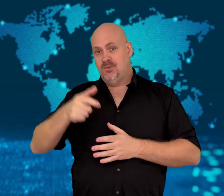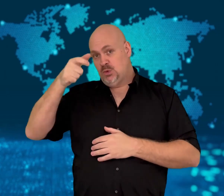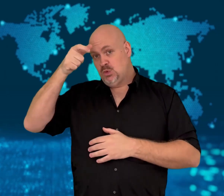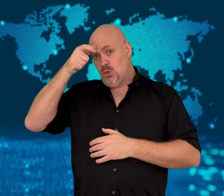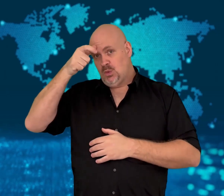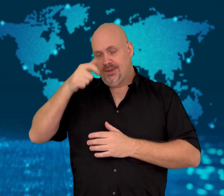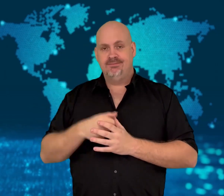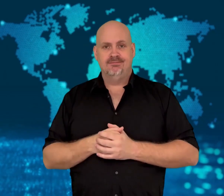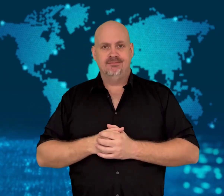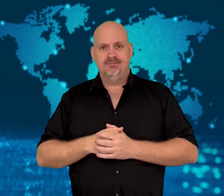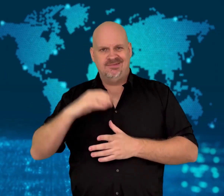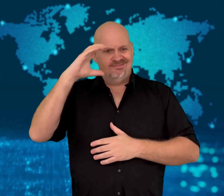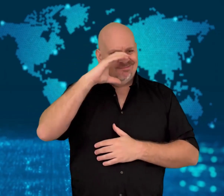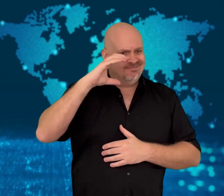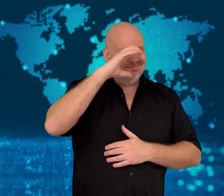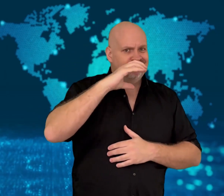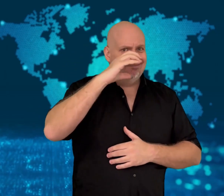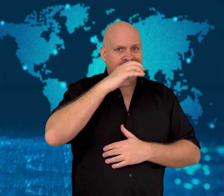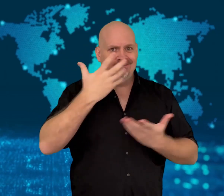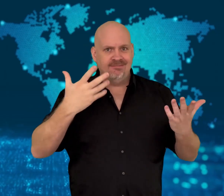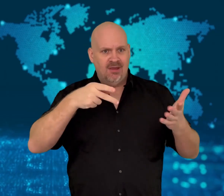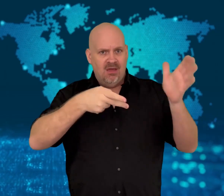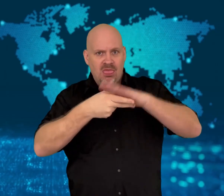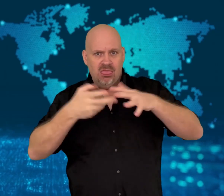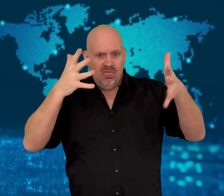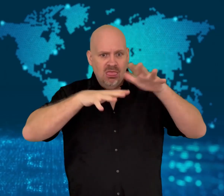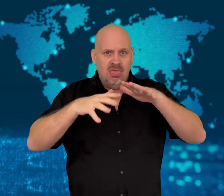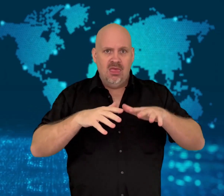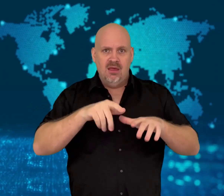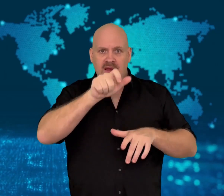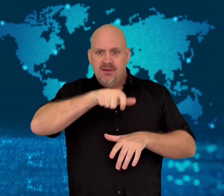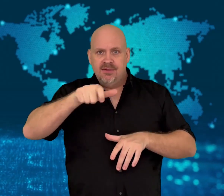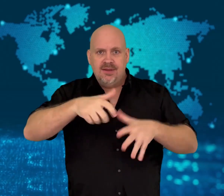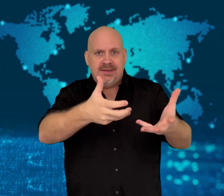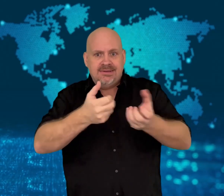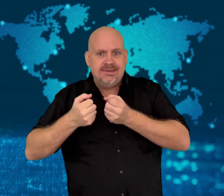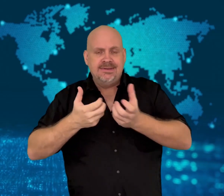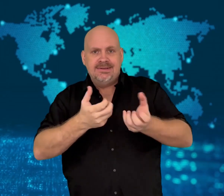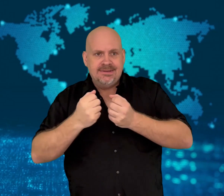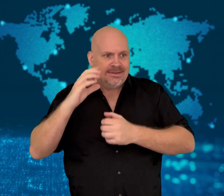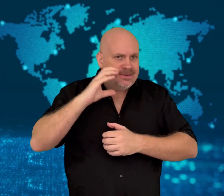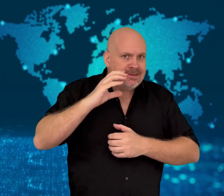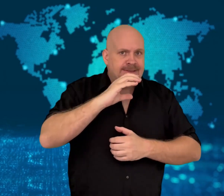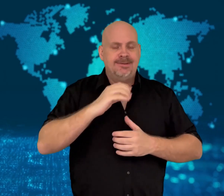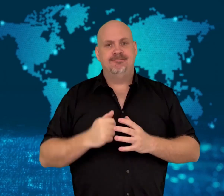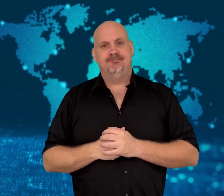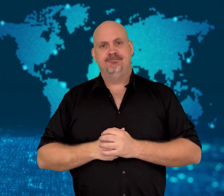Search for survivors